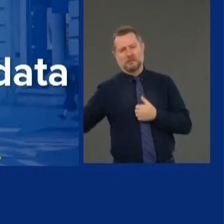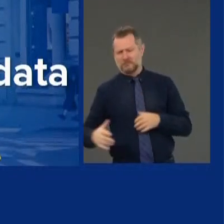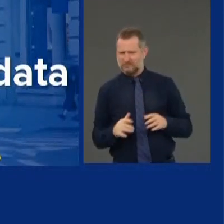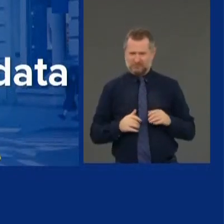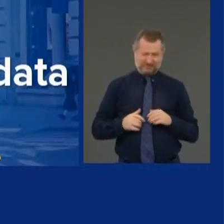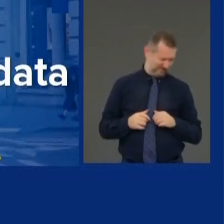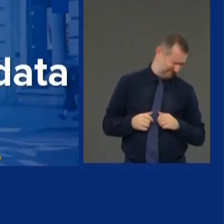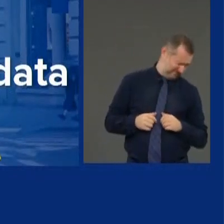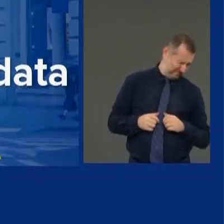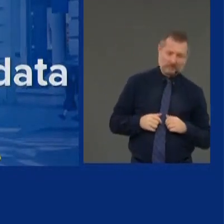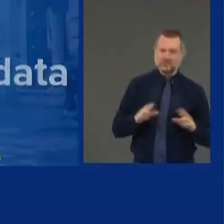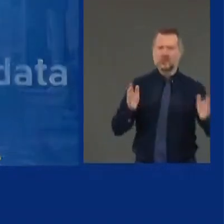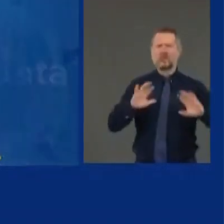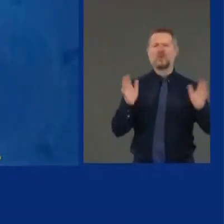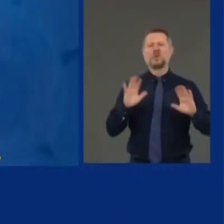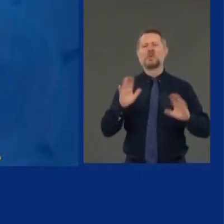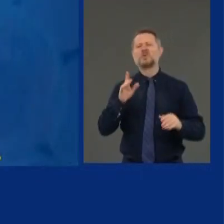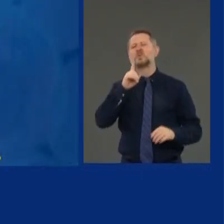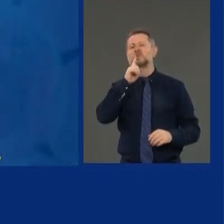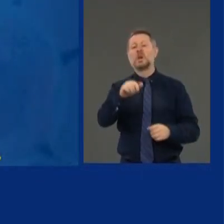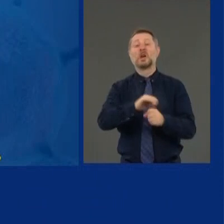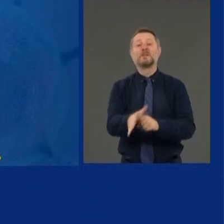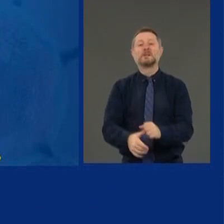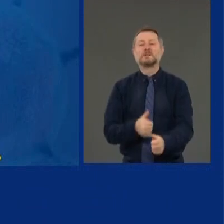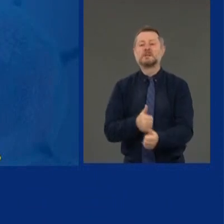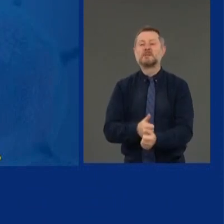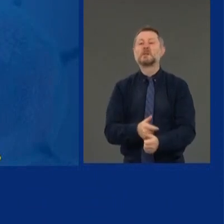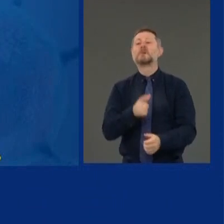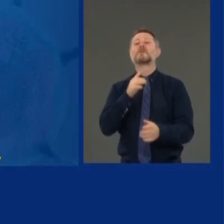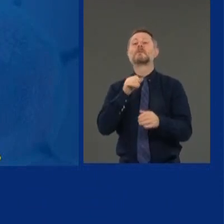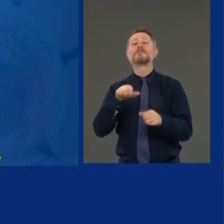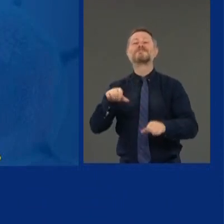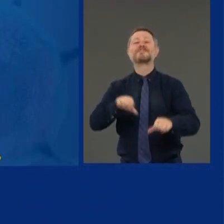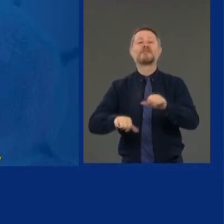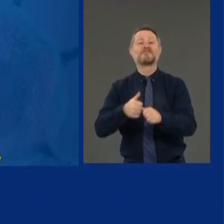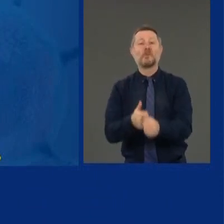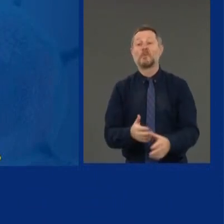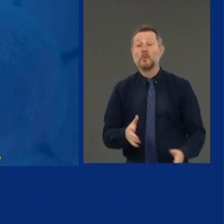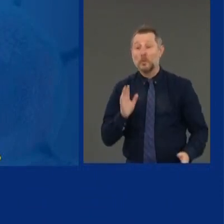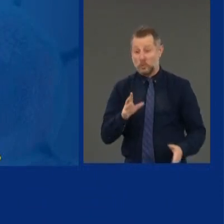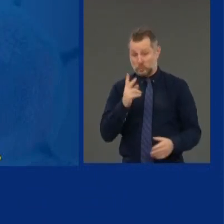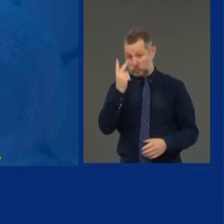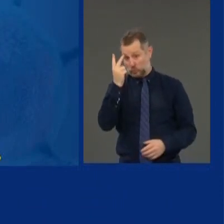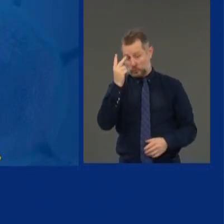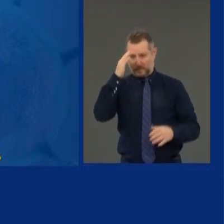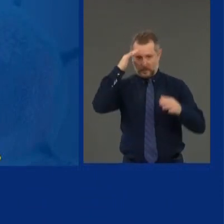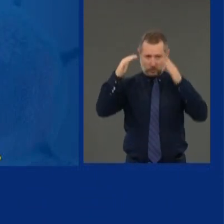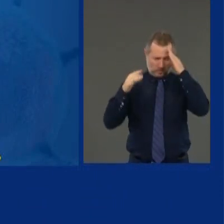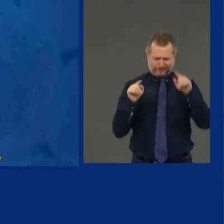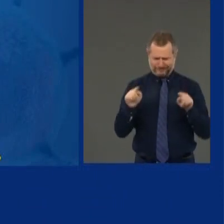IT'S A VIRUS.